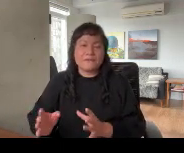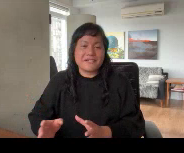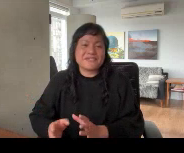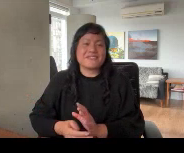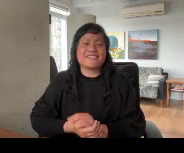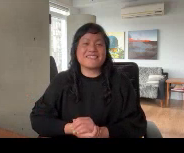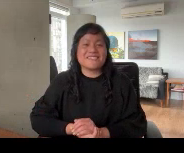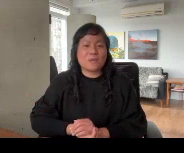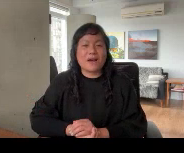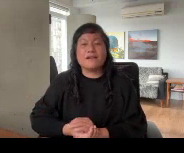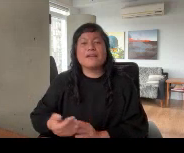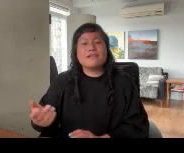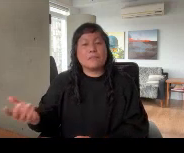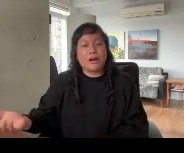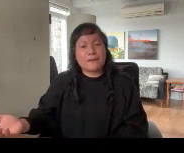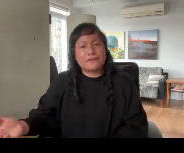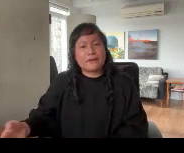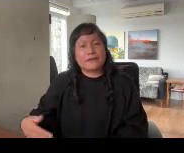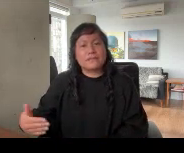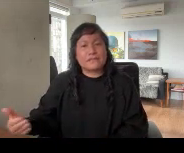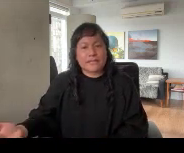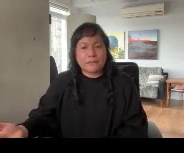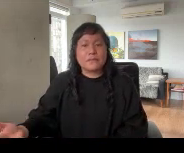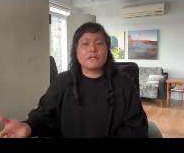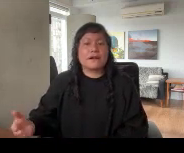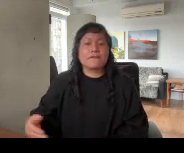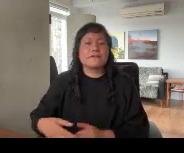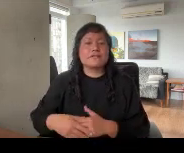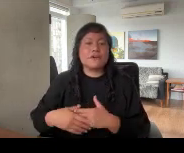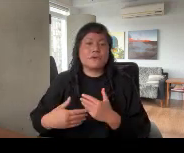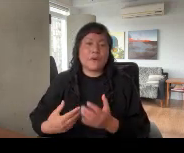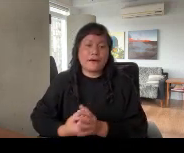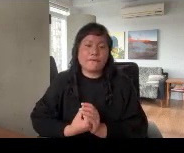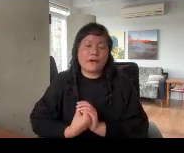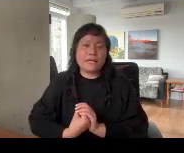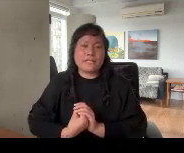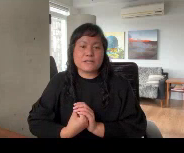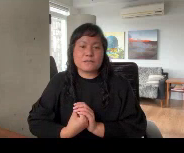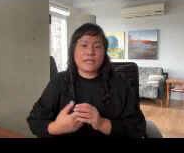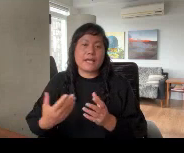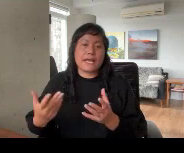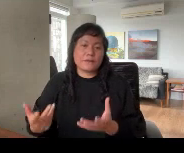helpful resources as well. Departments like our Sustainability Office, who have guides explaining